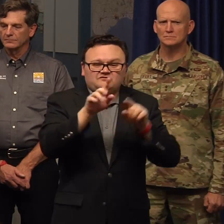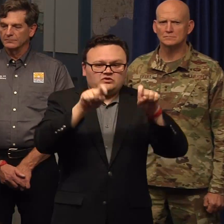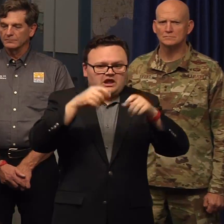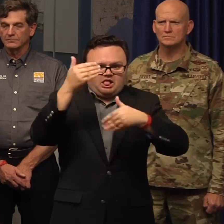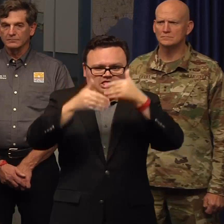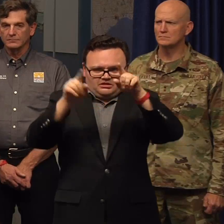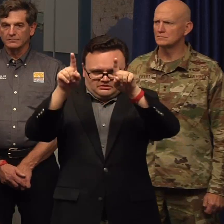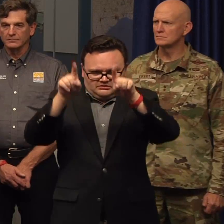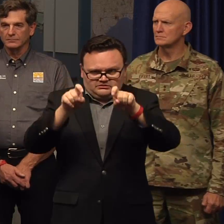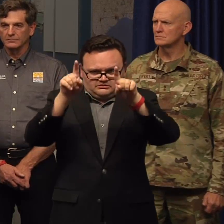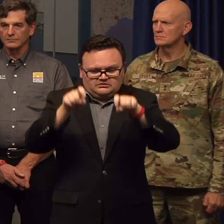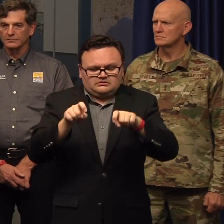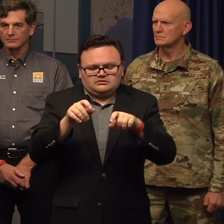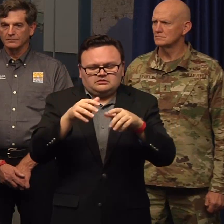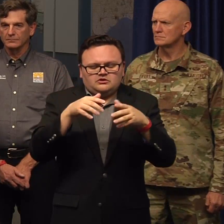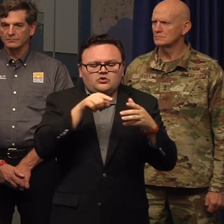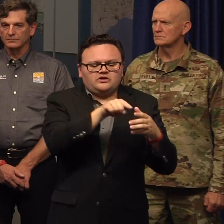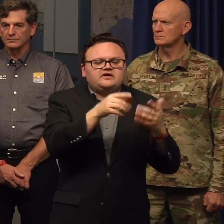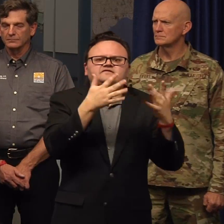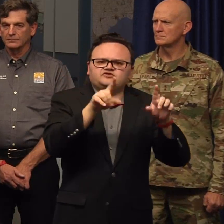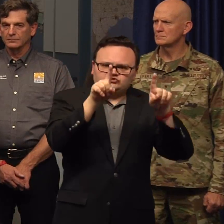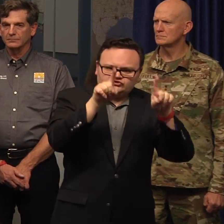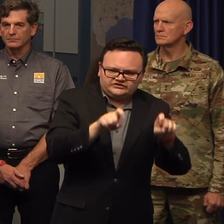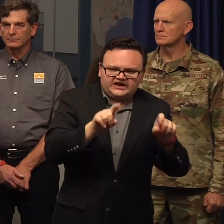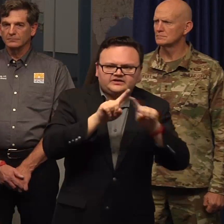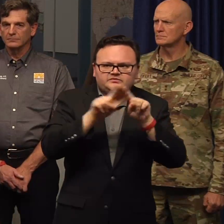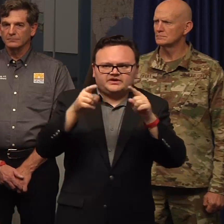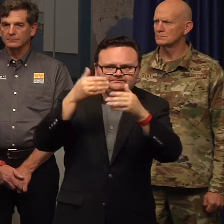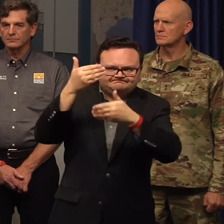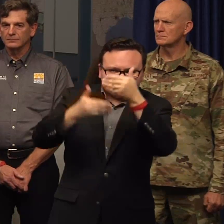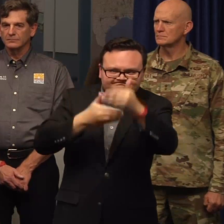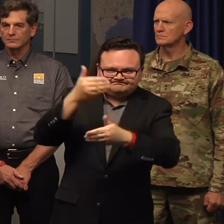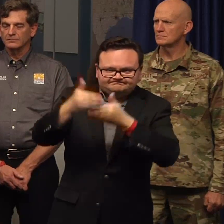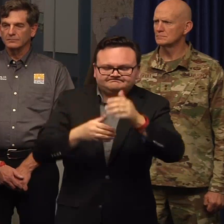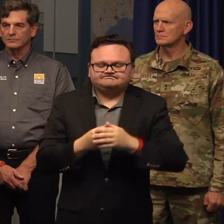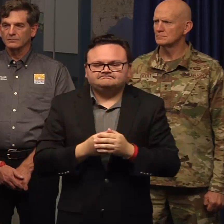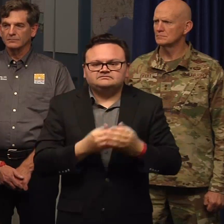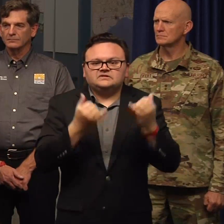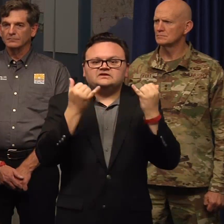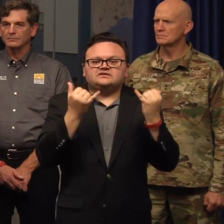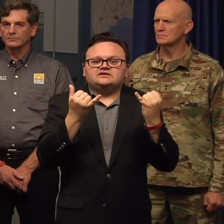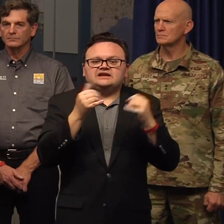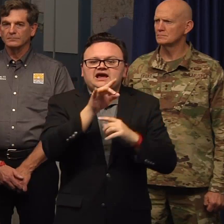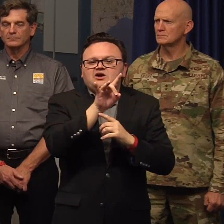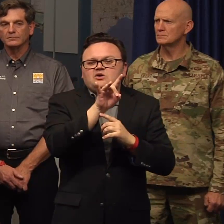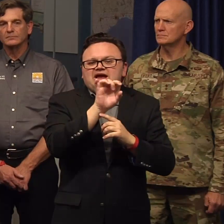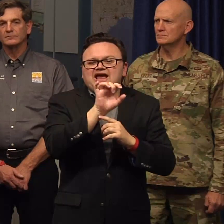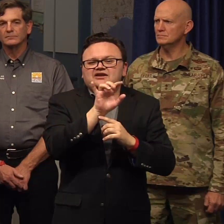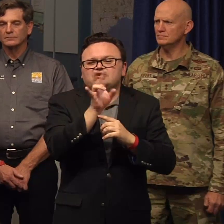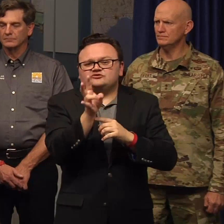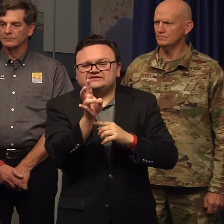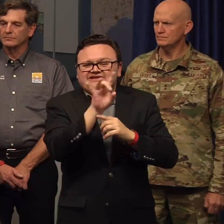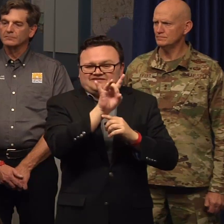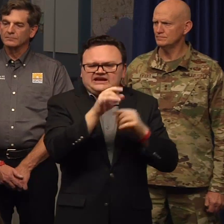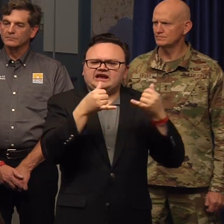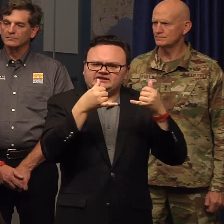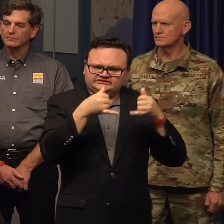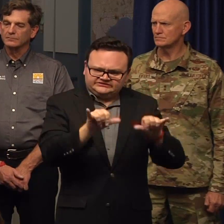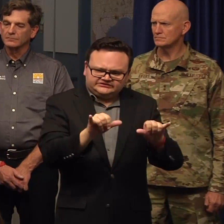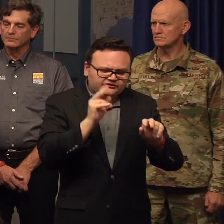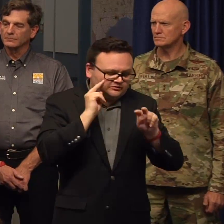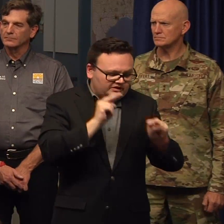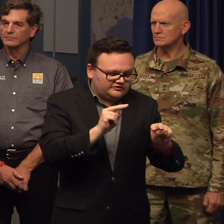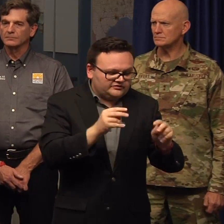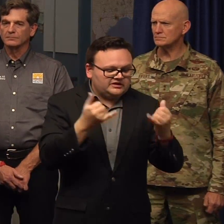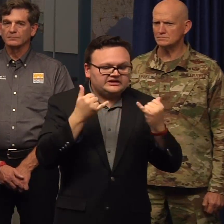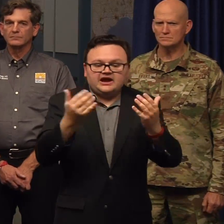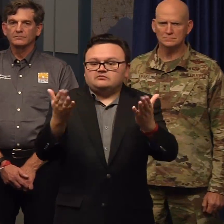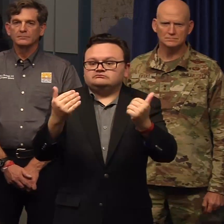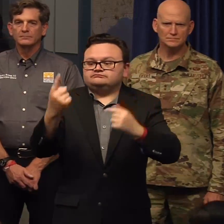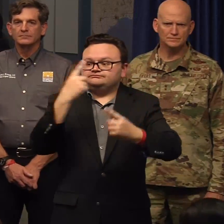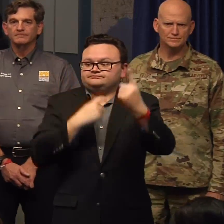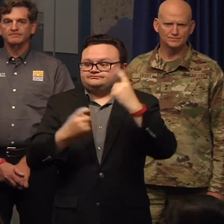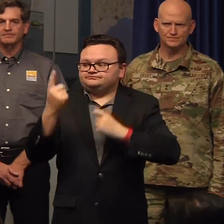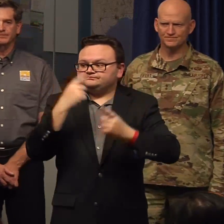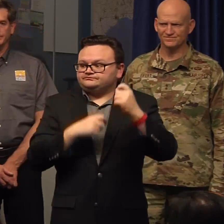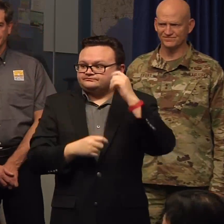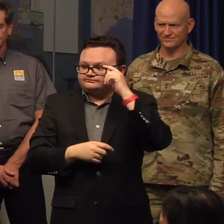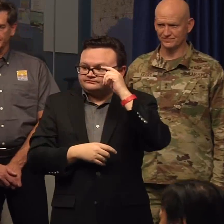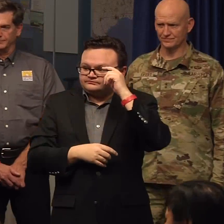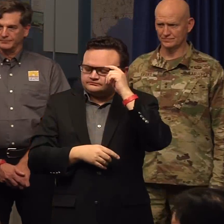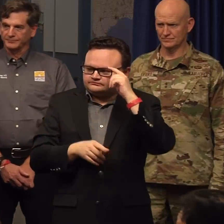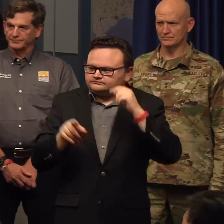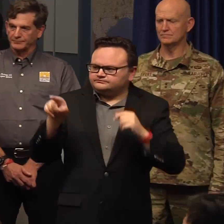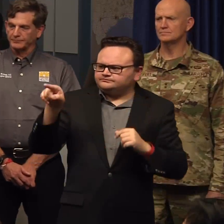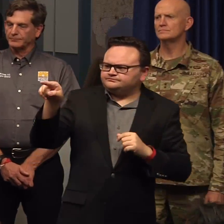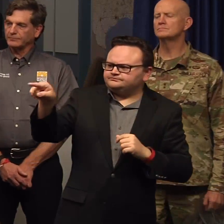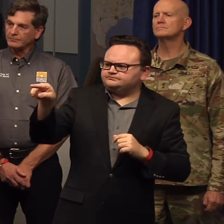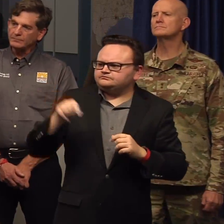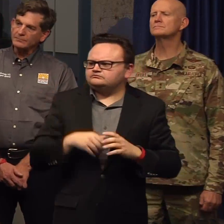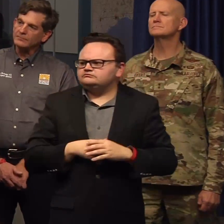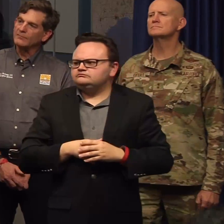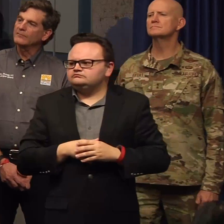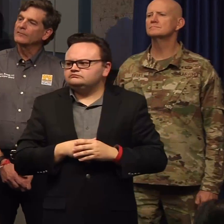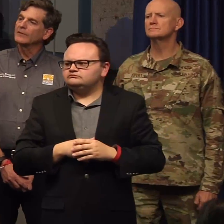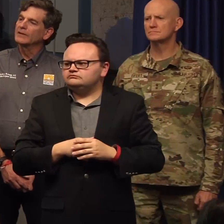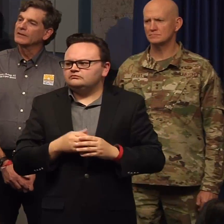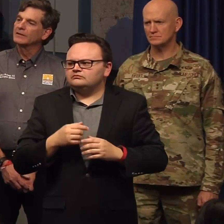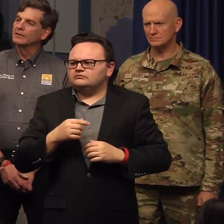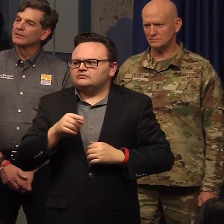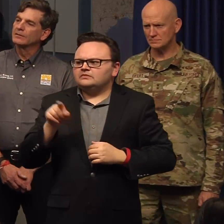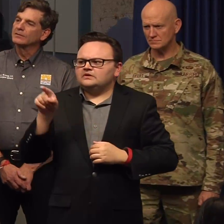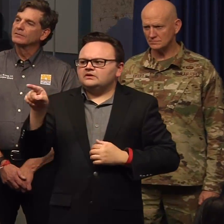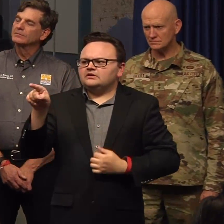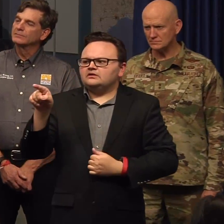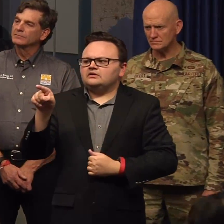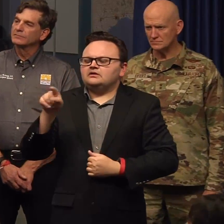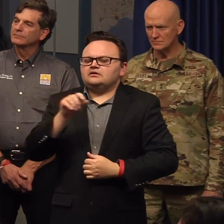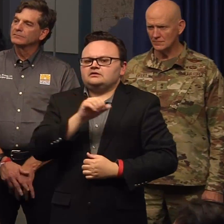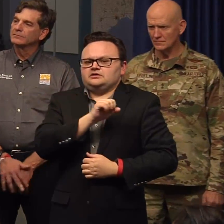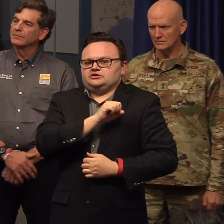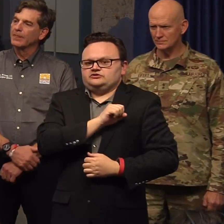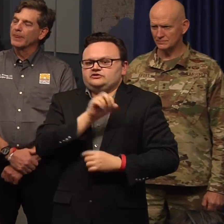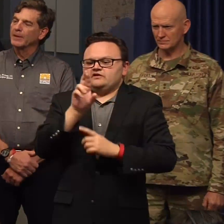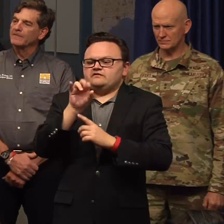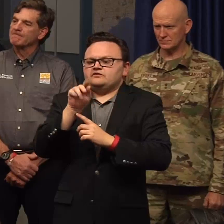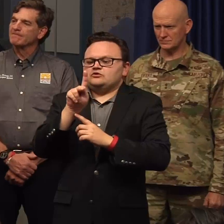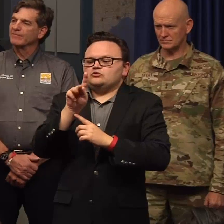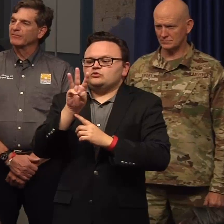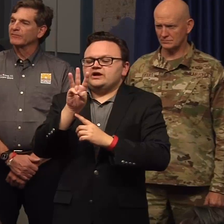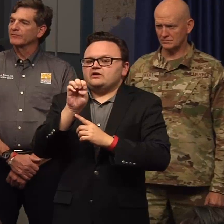WITH 954 PENDING TEST RESULTS